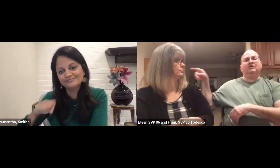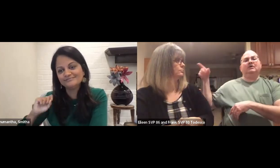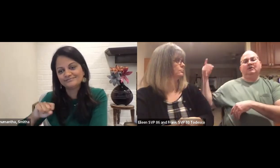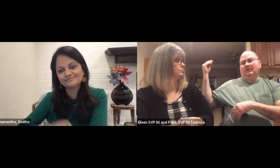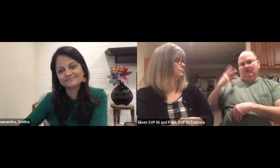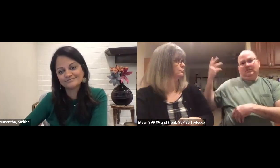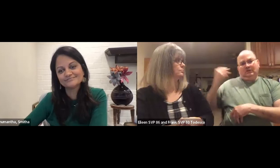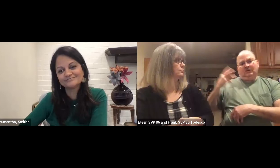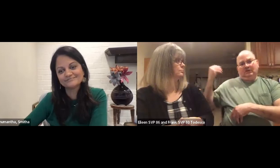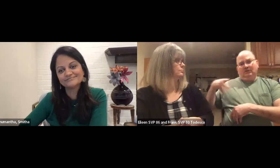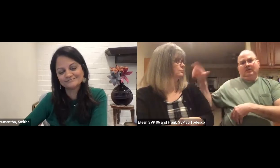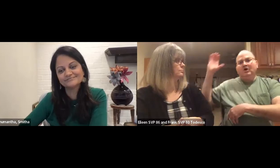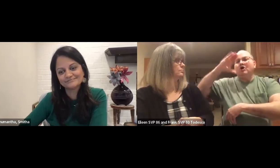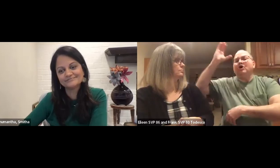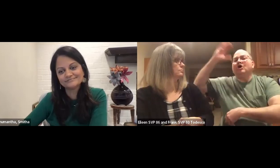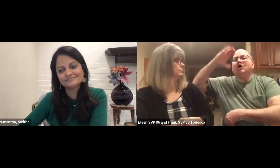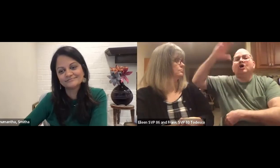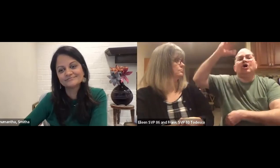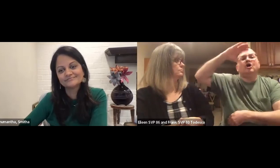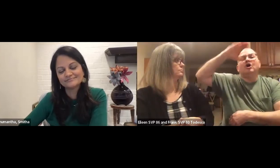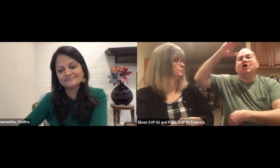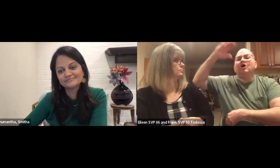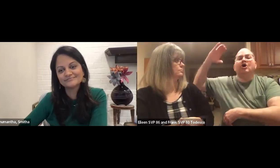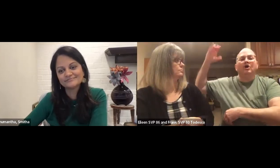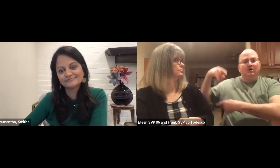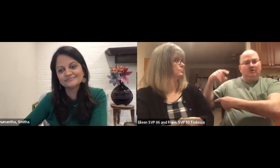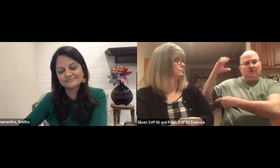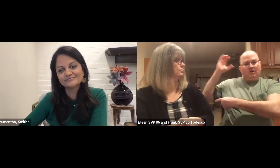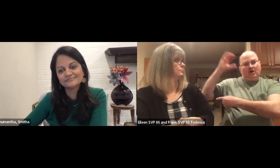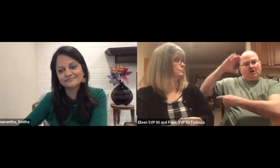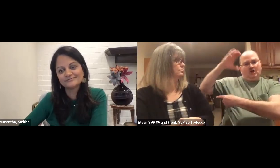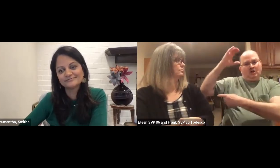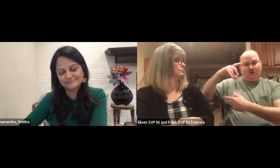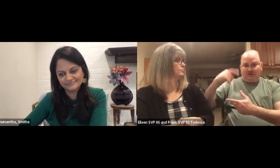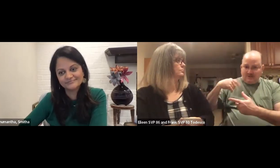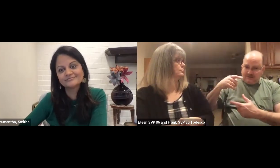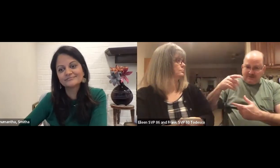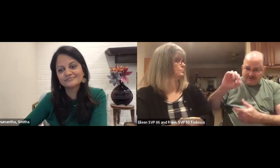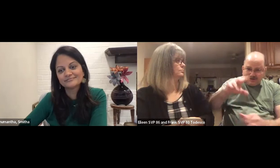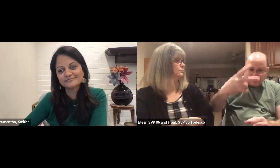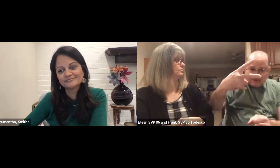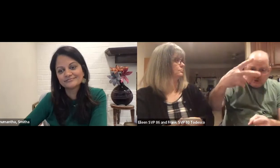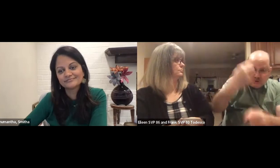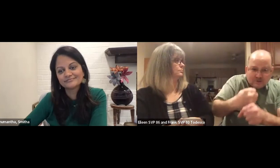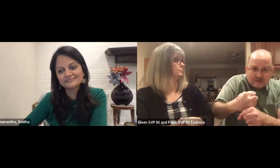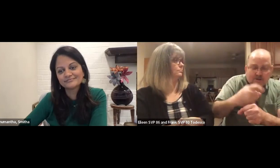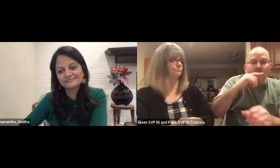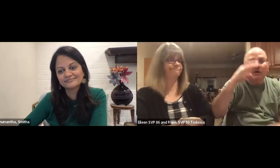Lifespan, again, is a separate agency, but they kept us in the loop when they were searching for a new caregiver for my mother at home,